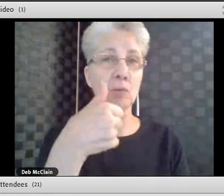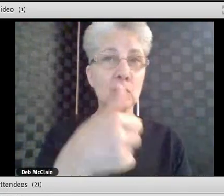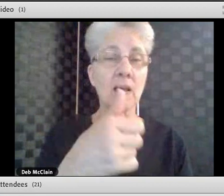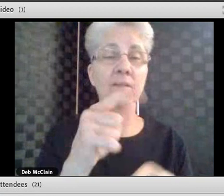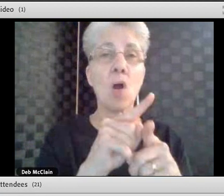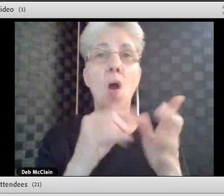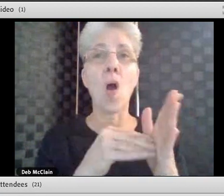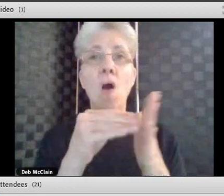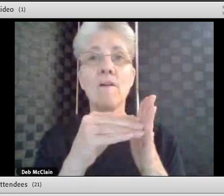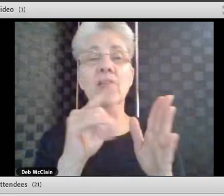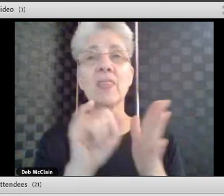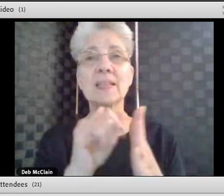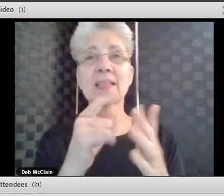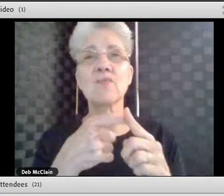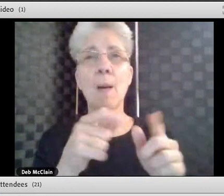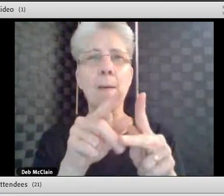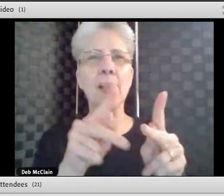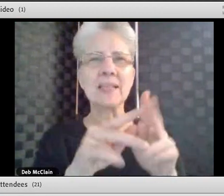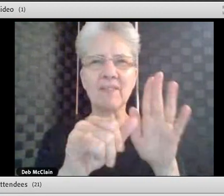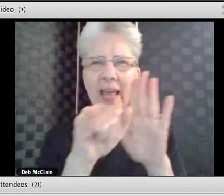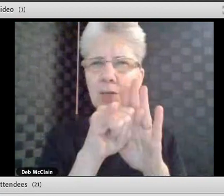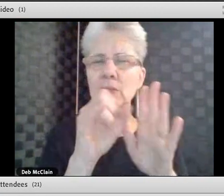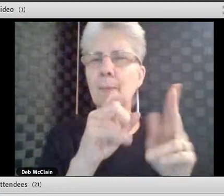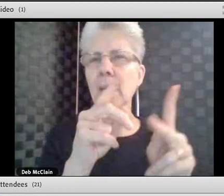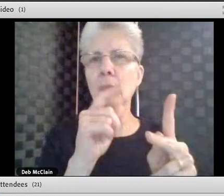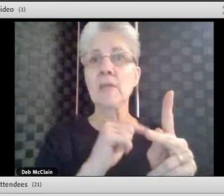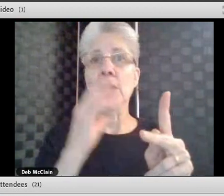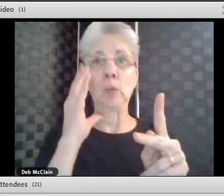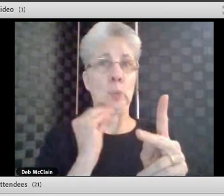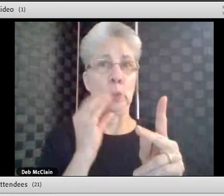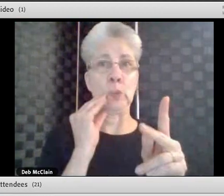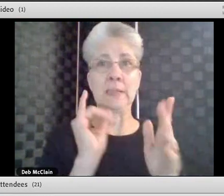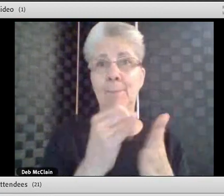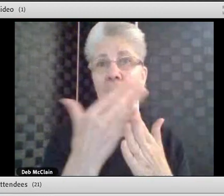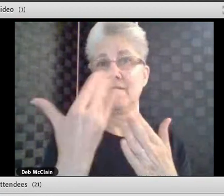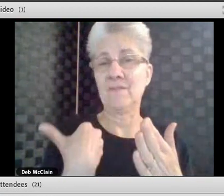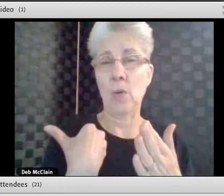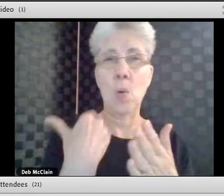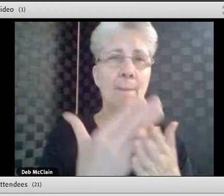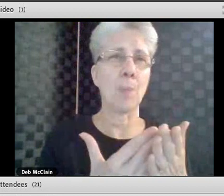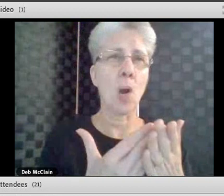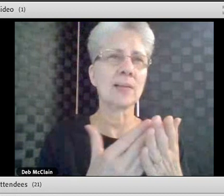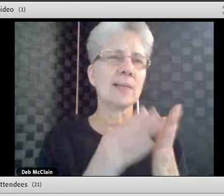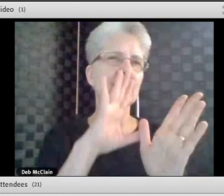so you may encounter this. Often, this comes from a place of ignorance since people have never used the lab